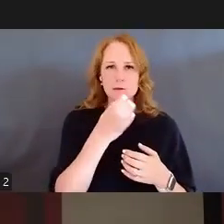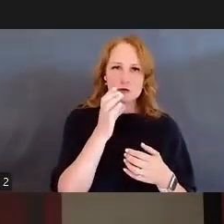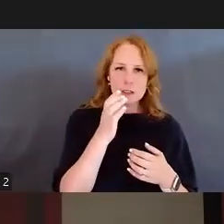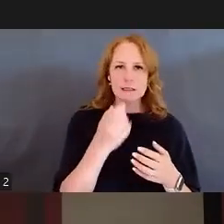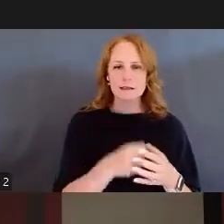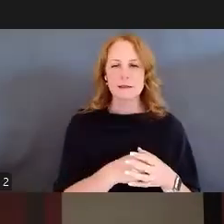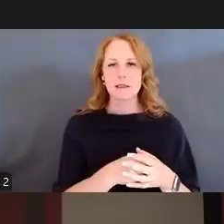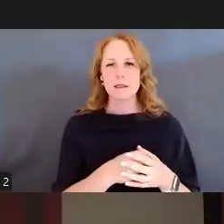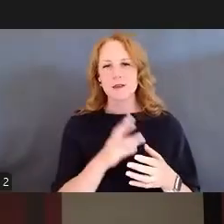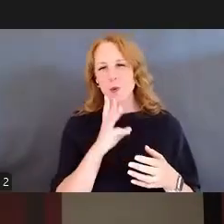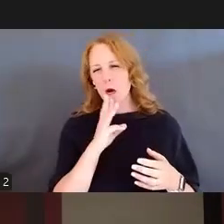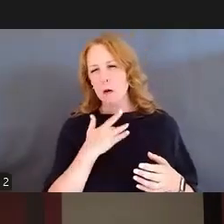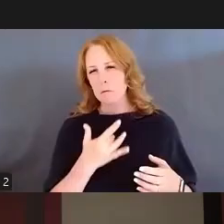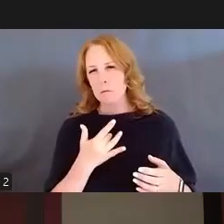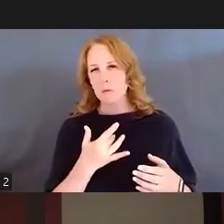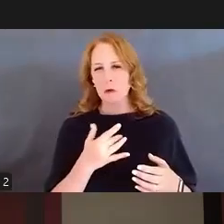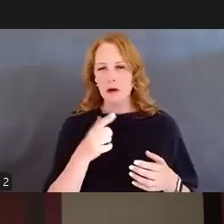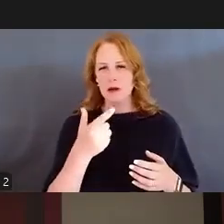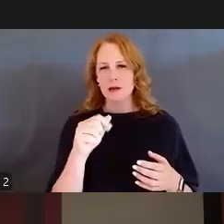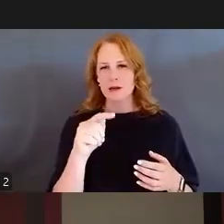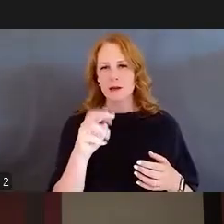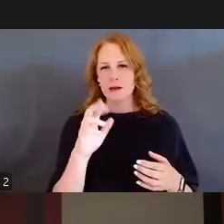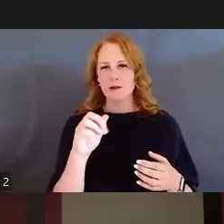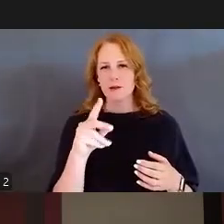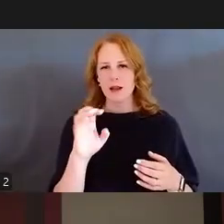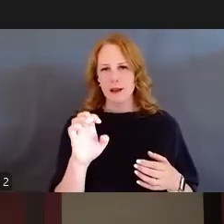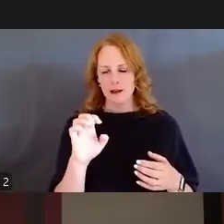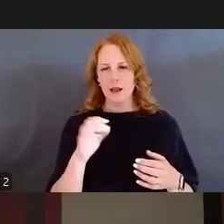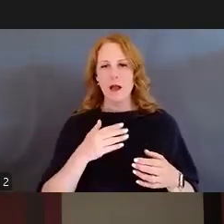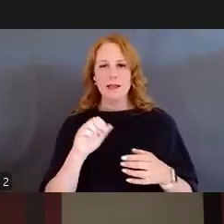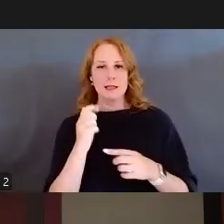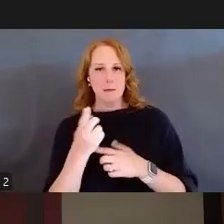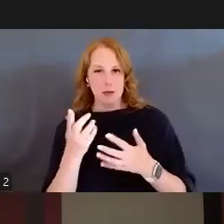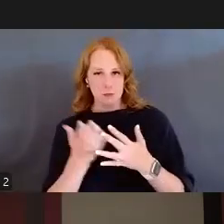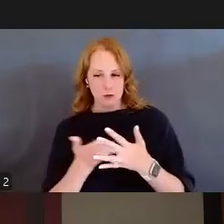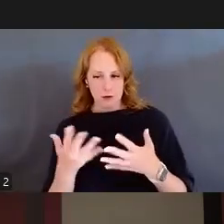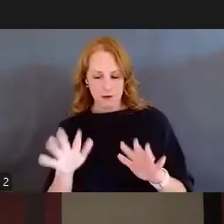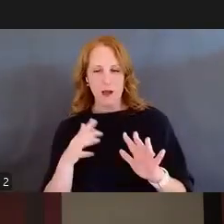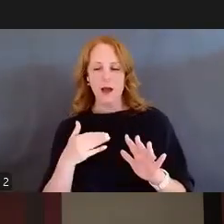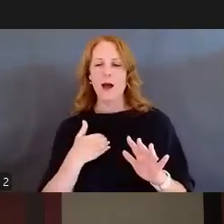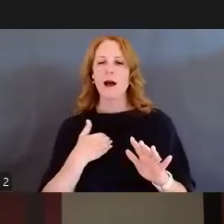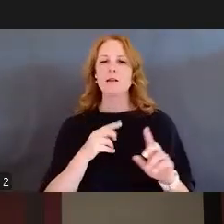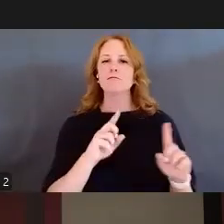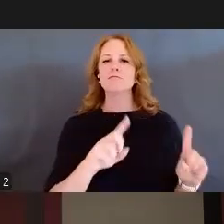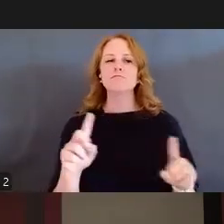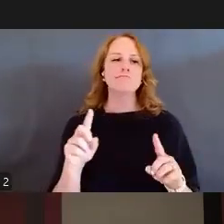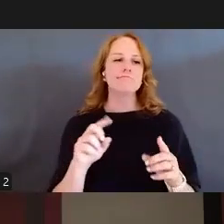water, Gatorade. I go. And then after my 10-minute break, I like to go around and sweep the cafe,